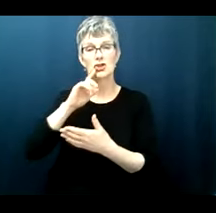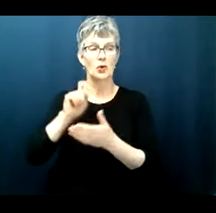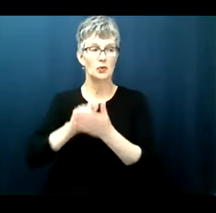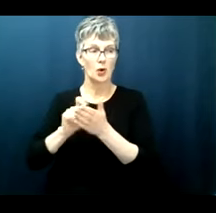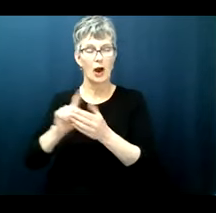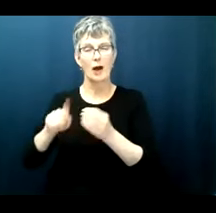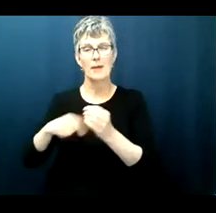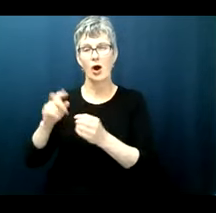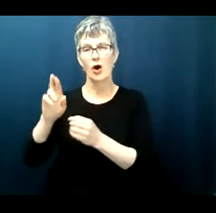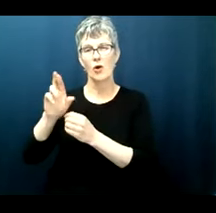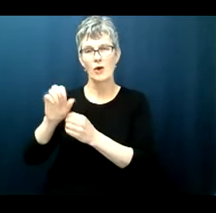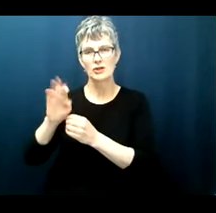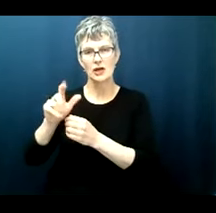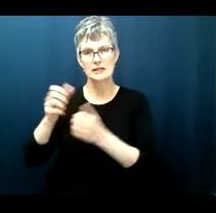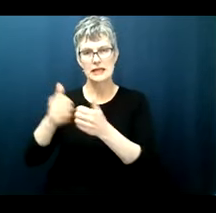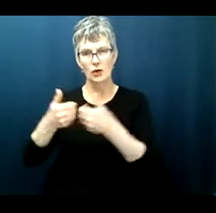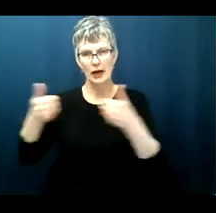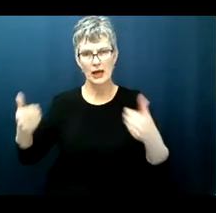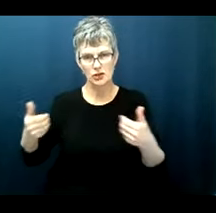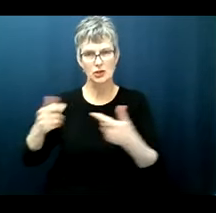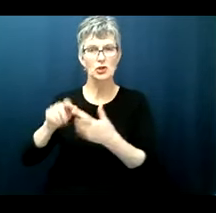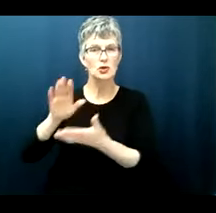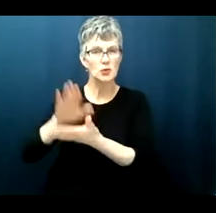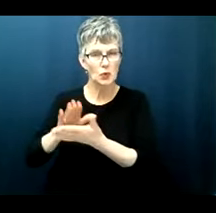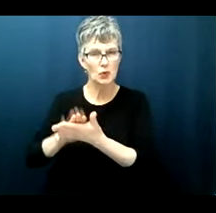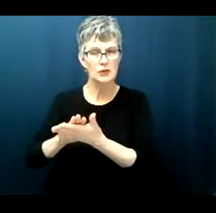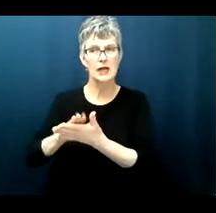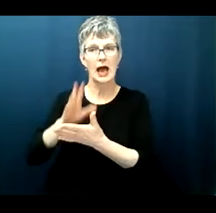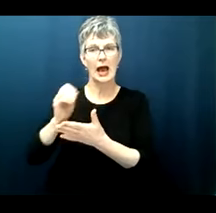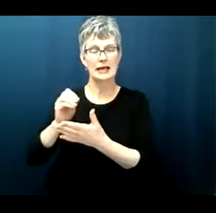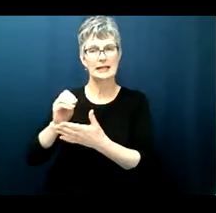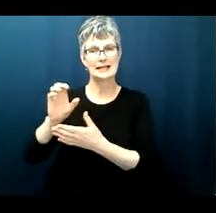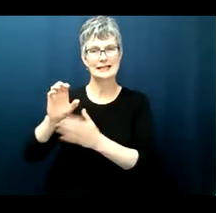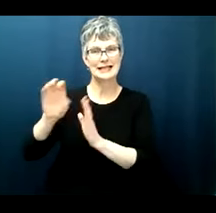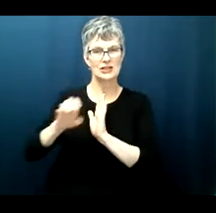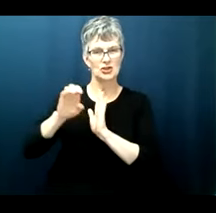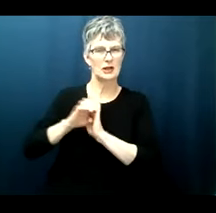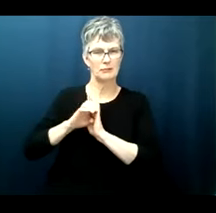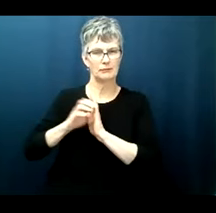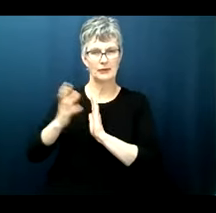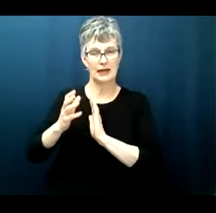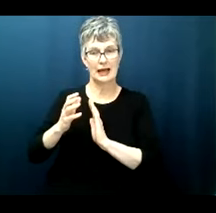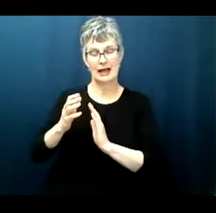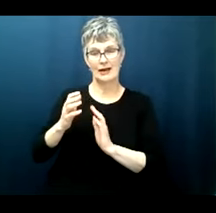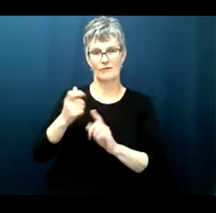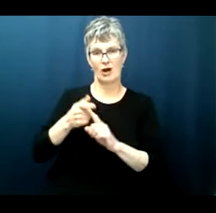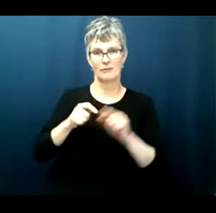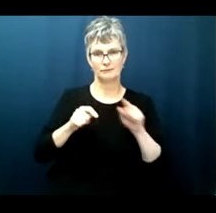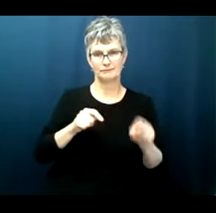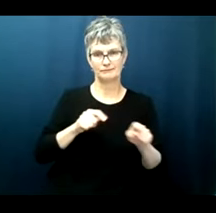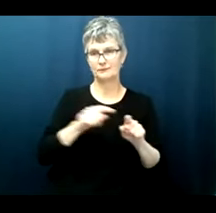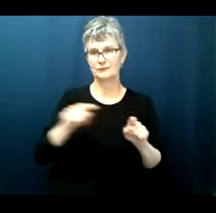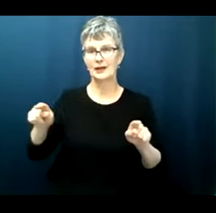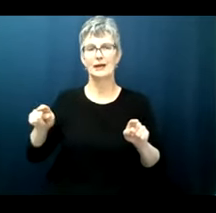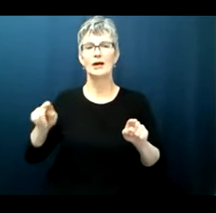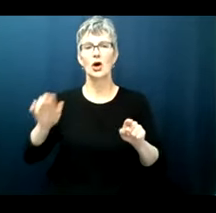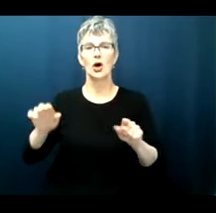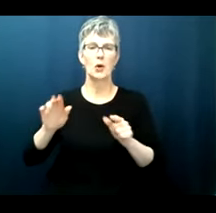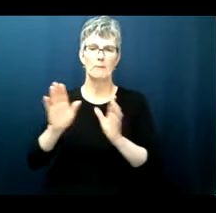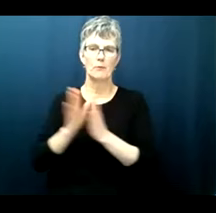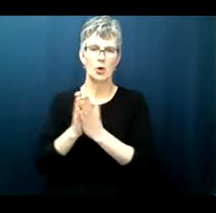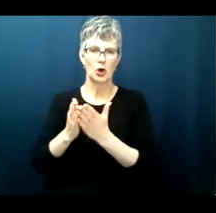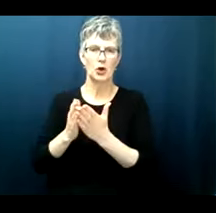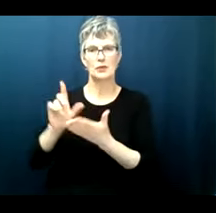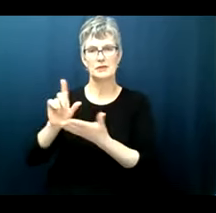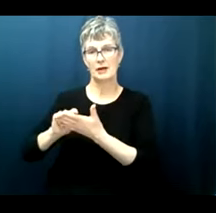taxpayer citizenship from 1869 to 1973 published by the unc press in 2018 dr walsh welcome